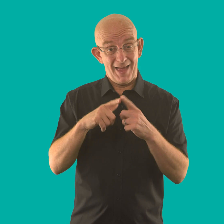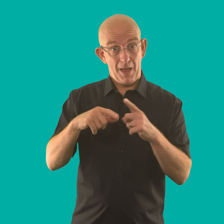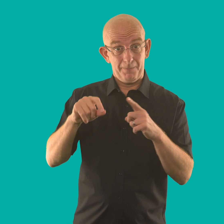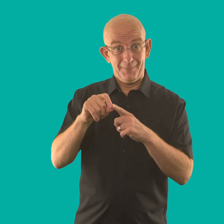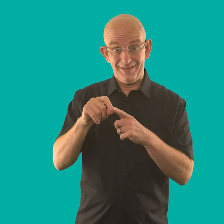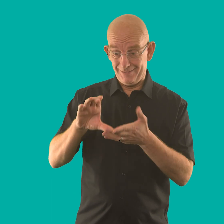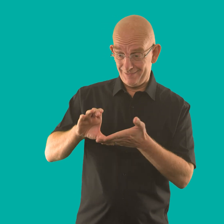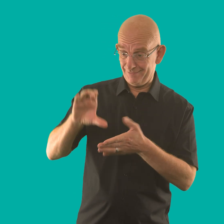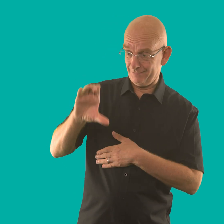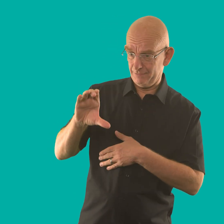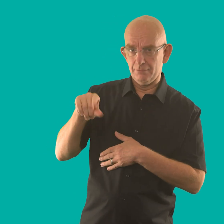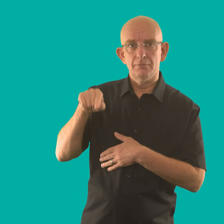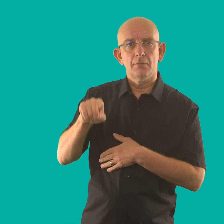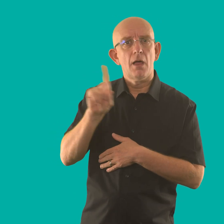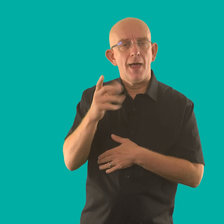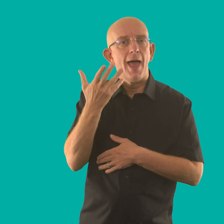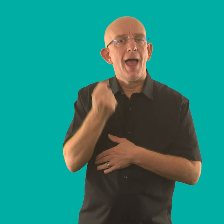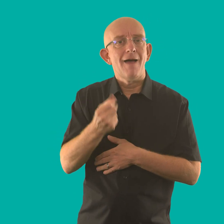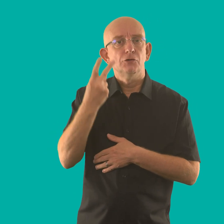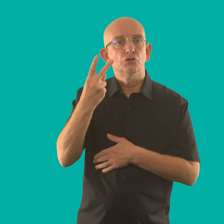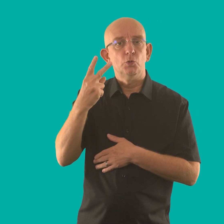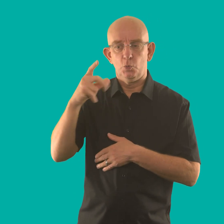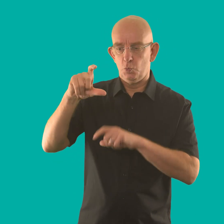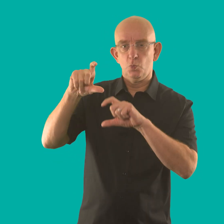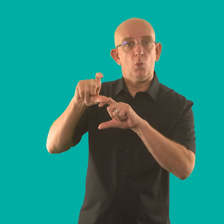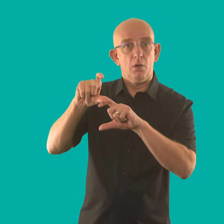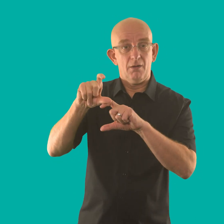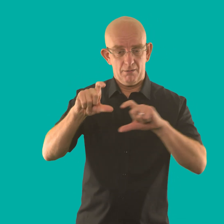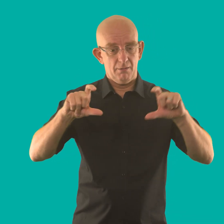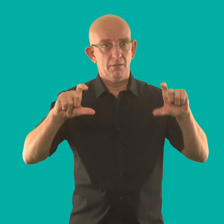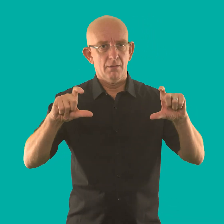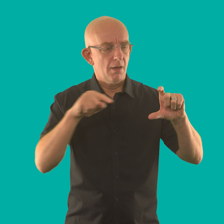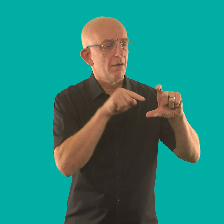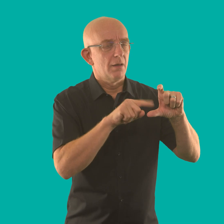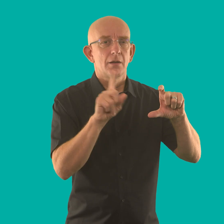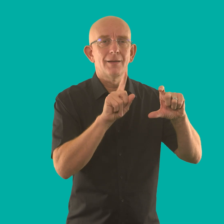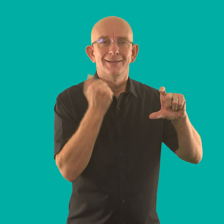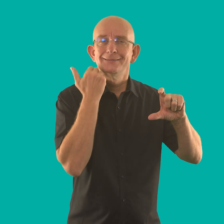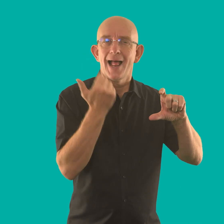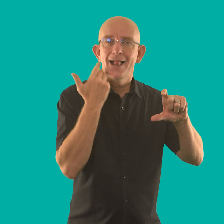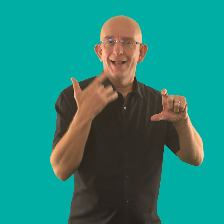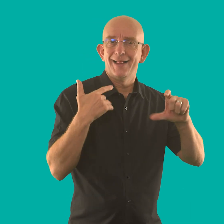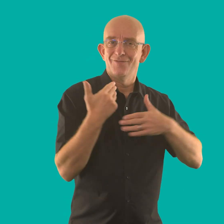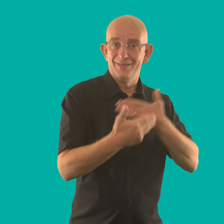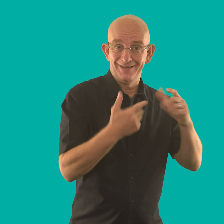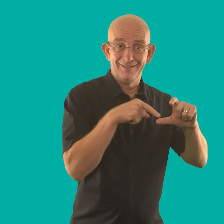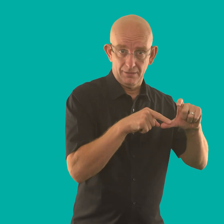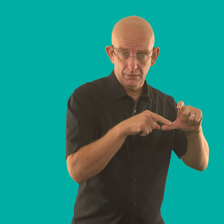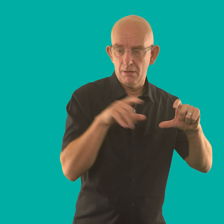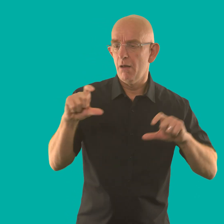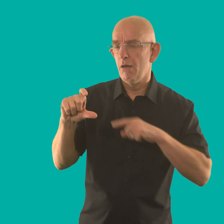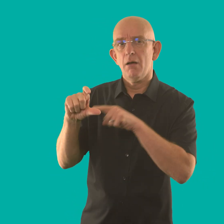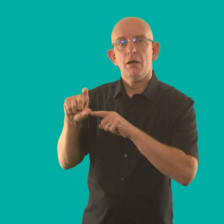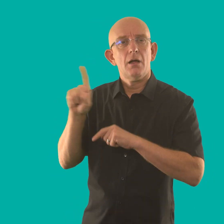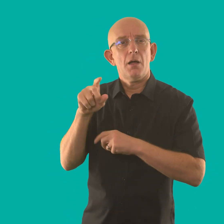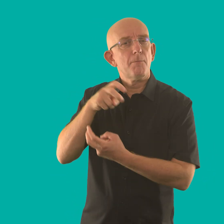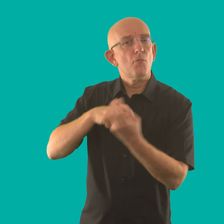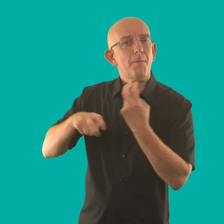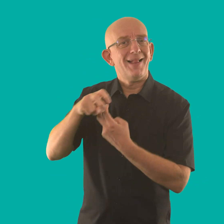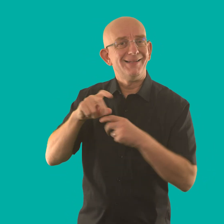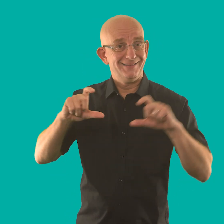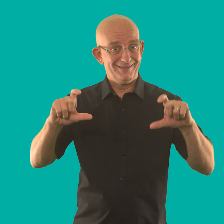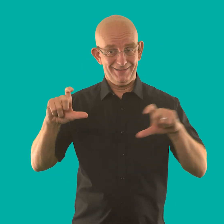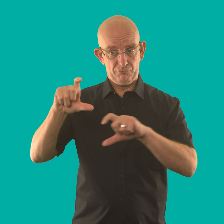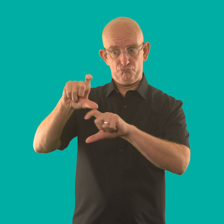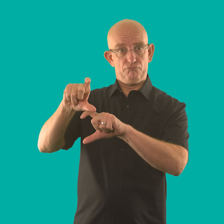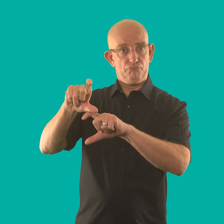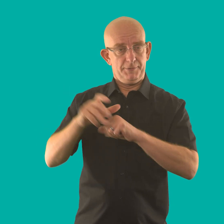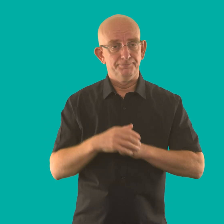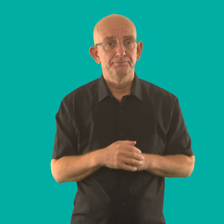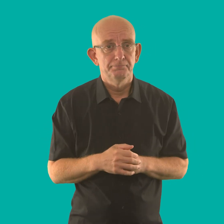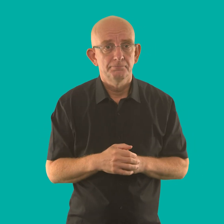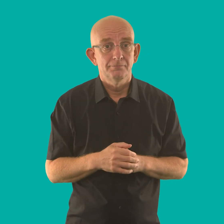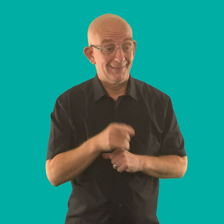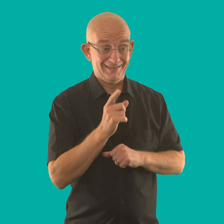There are two parts to PIP: the daily living part and the mobility part.